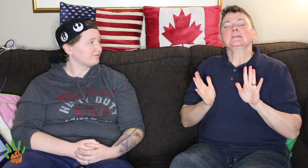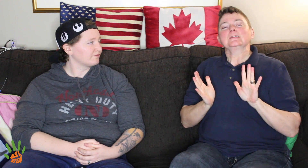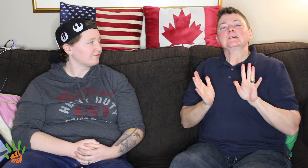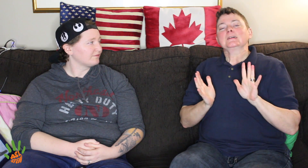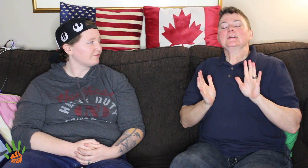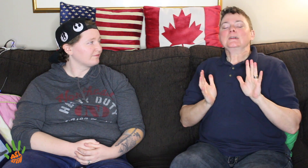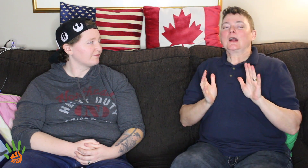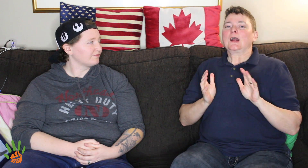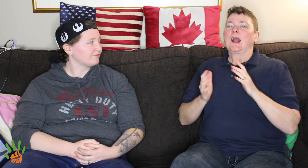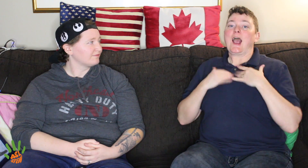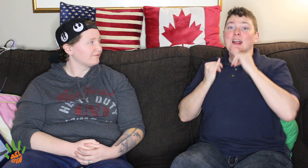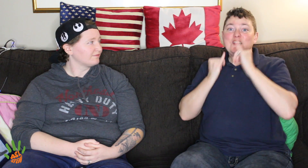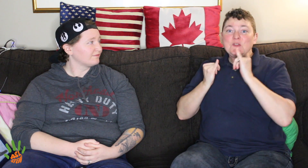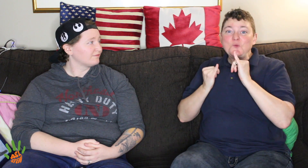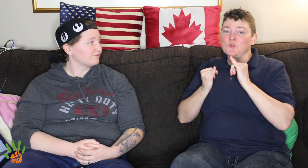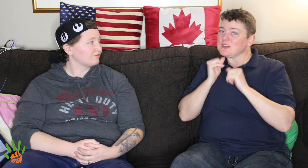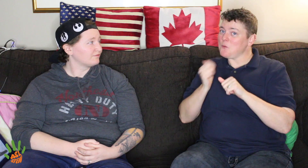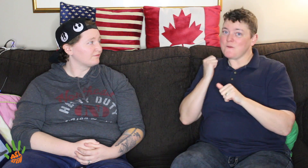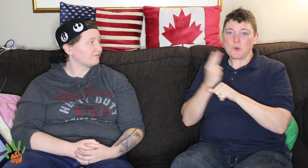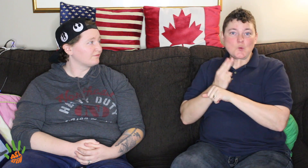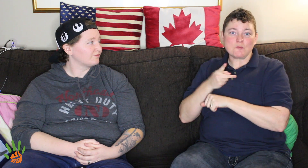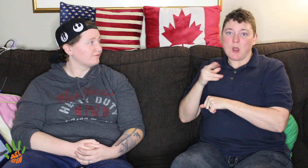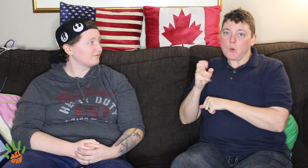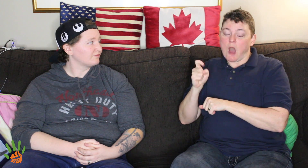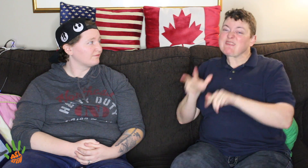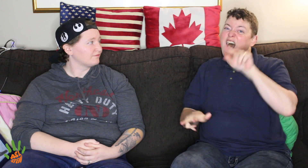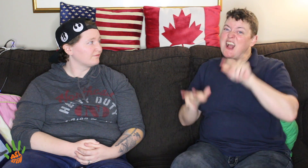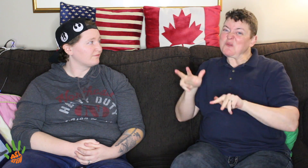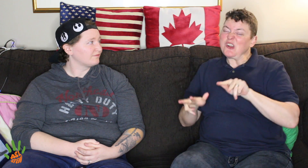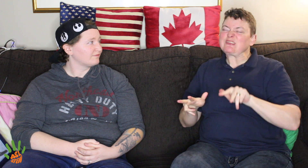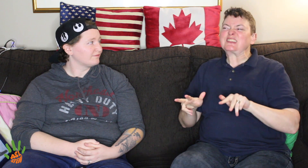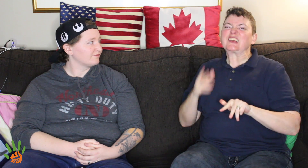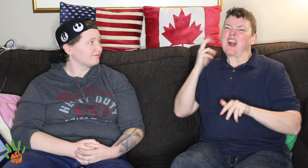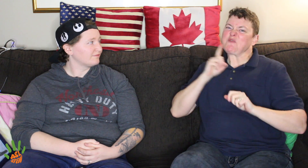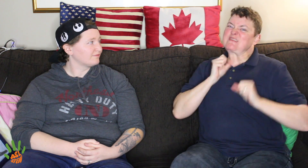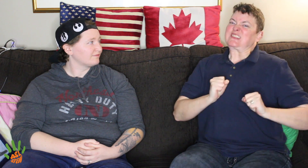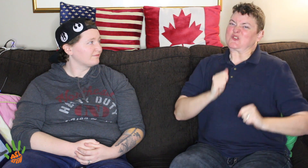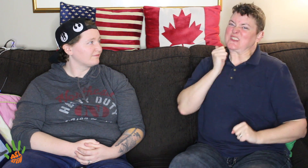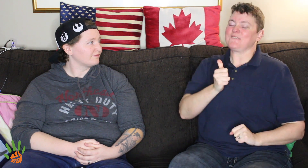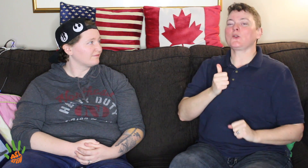So... I don't know... with interviews I don't use pronouns and a lot of times that's very awkward.